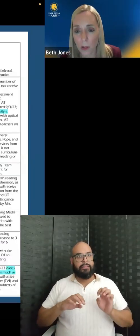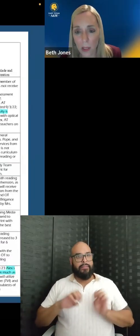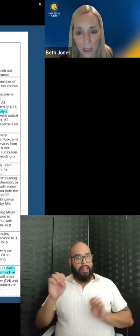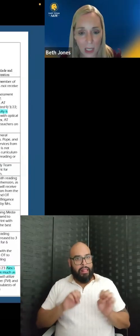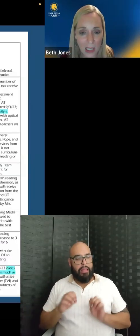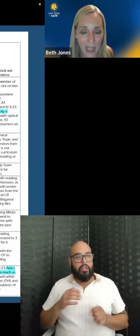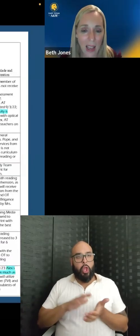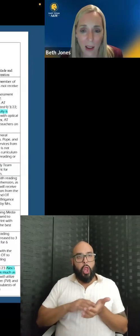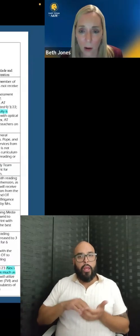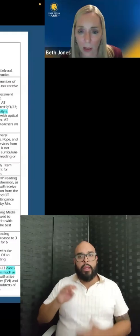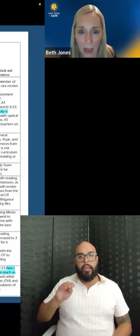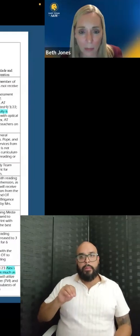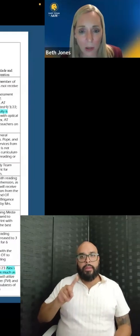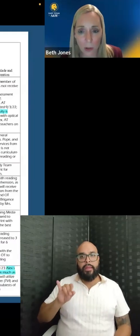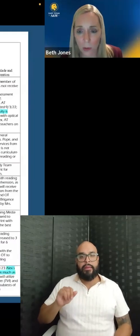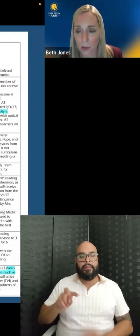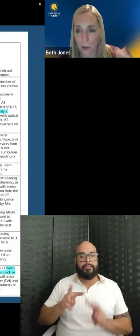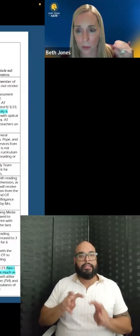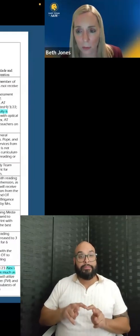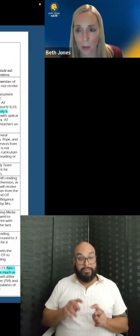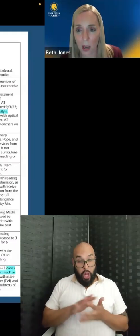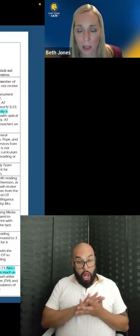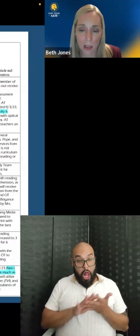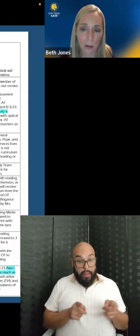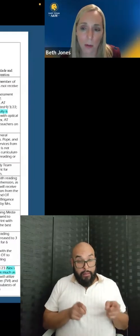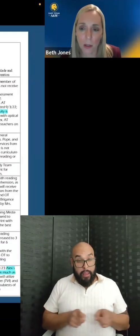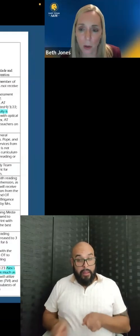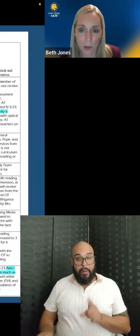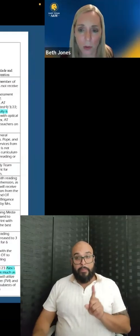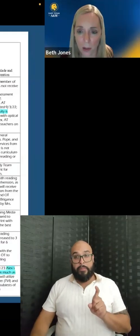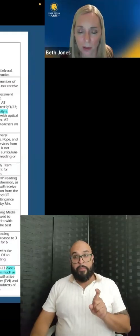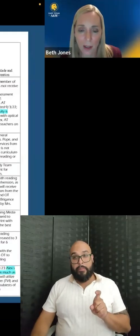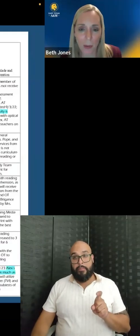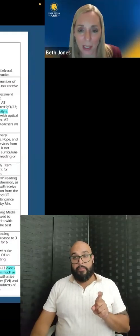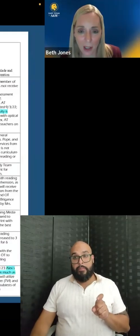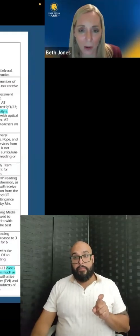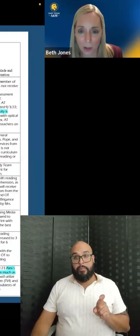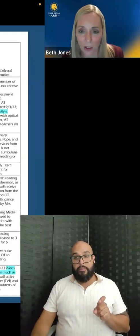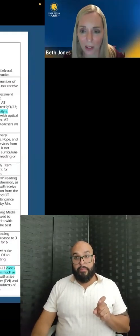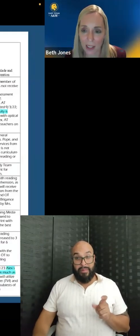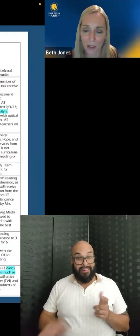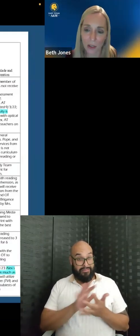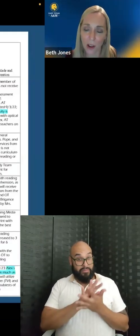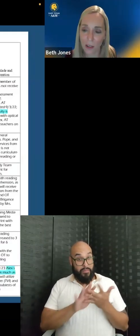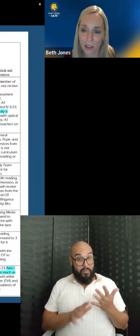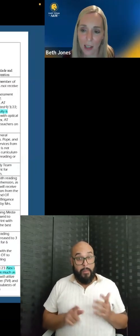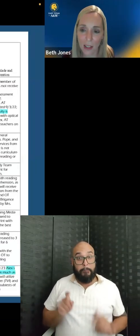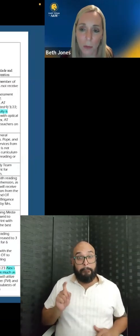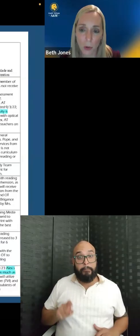What are these things that are an absolute must, do not best go, do not collect $200 kind of thing.